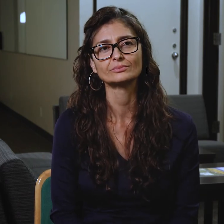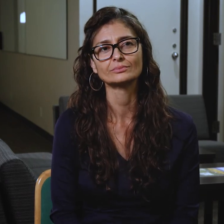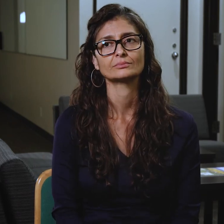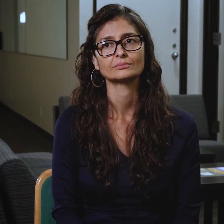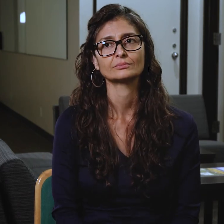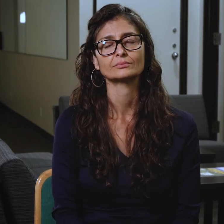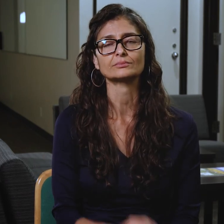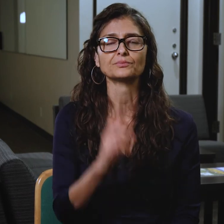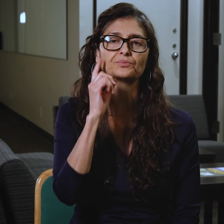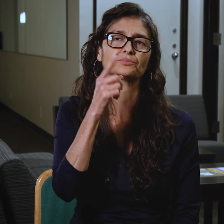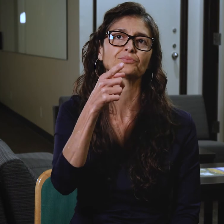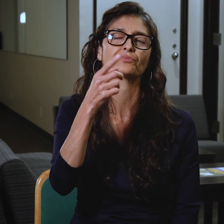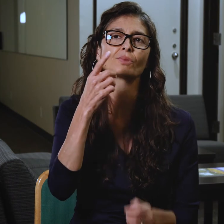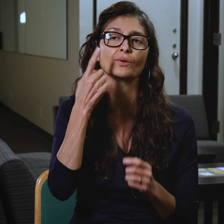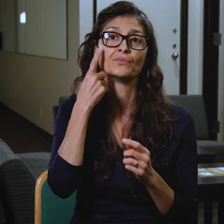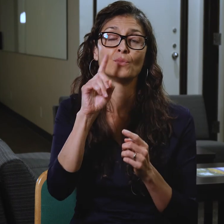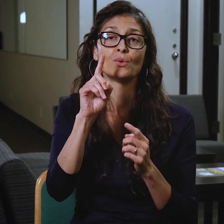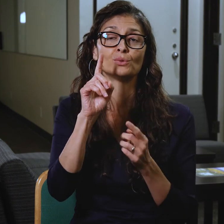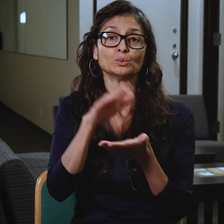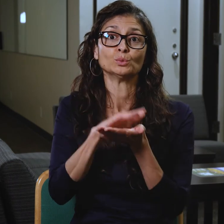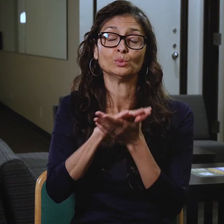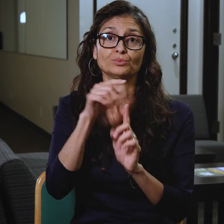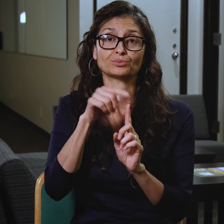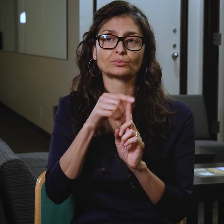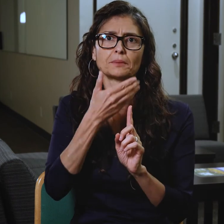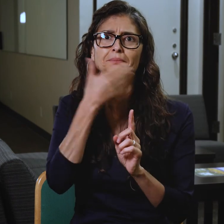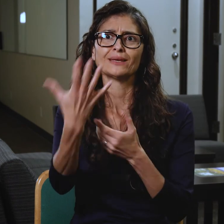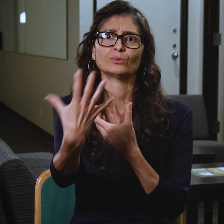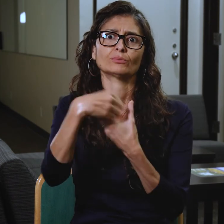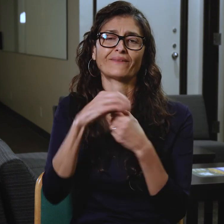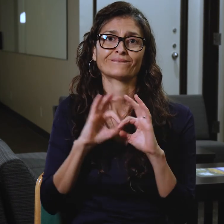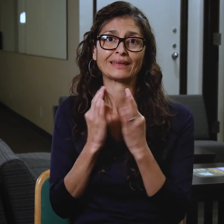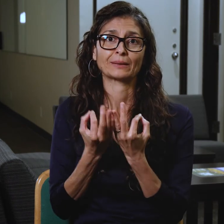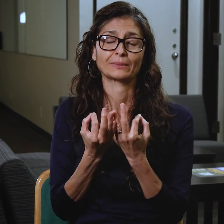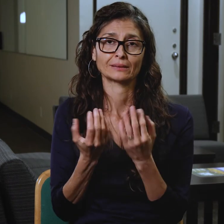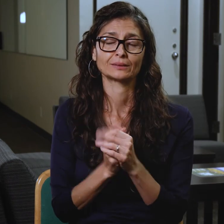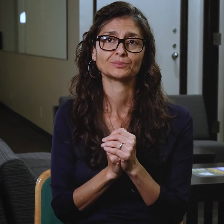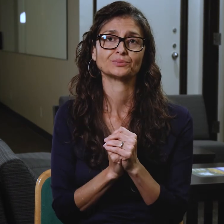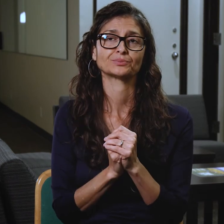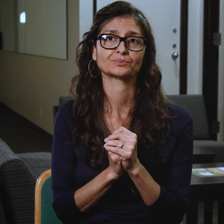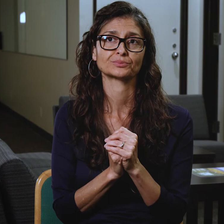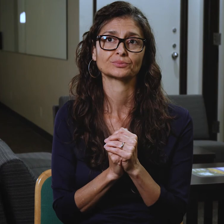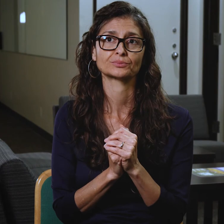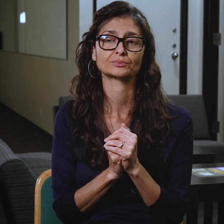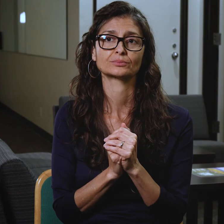and development. Regarding schools as a whole, it is best to include families.